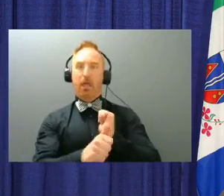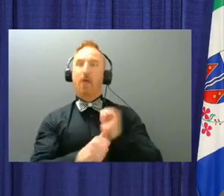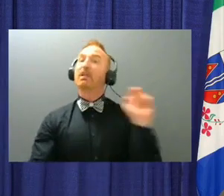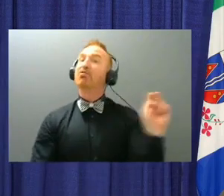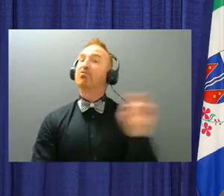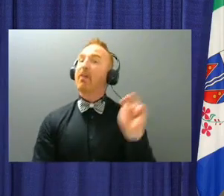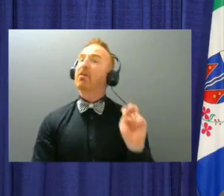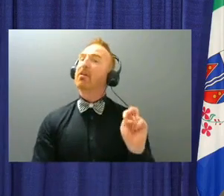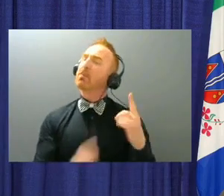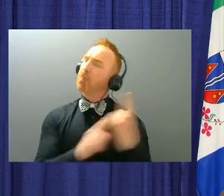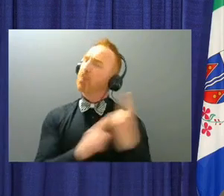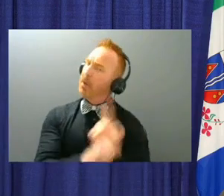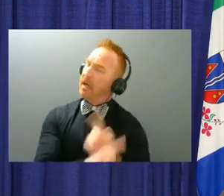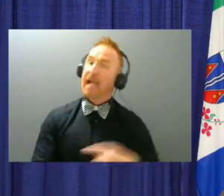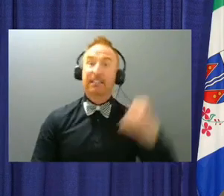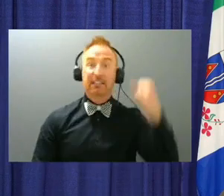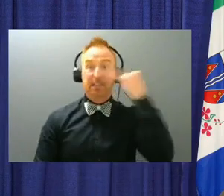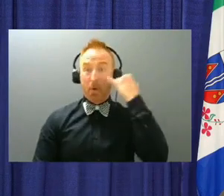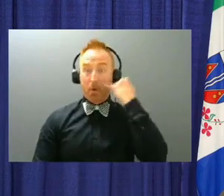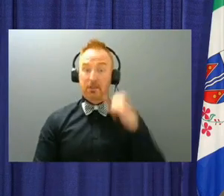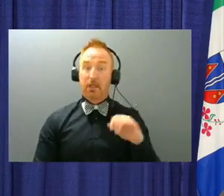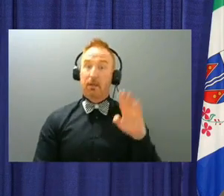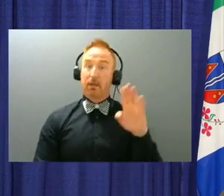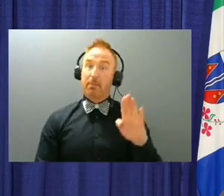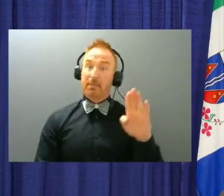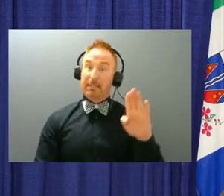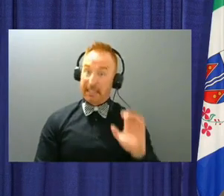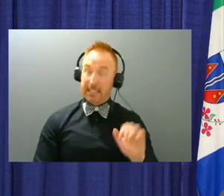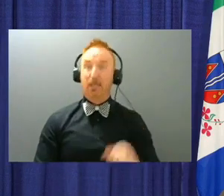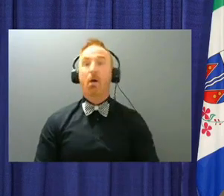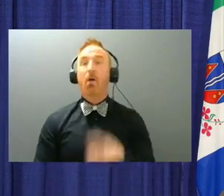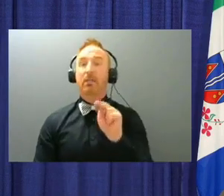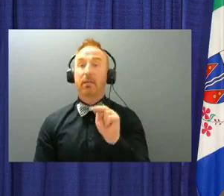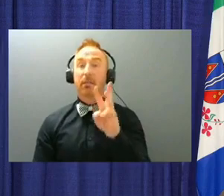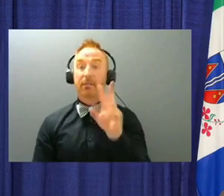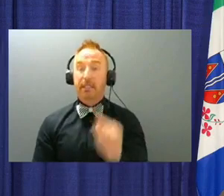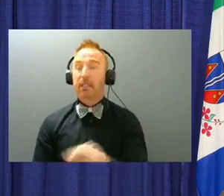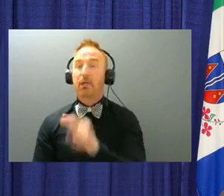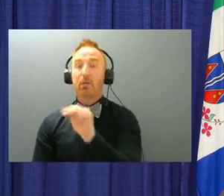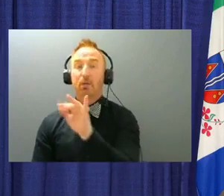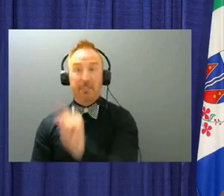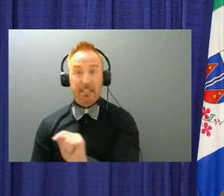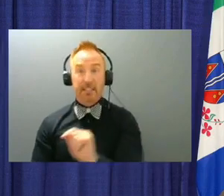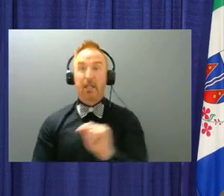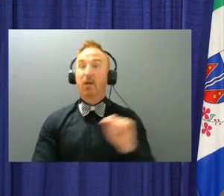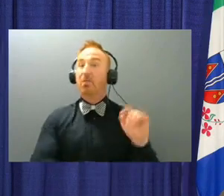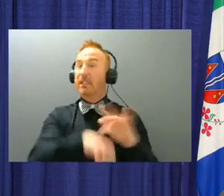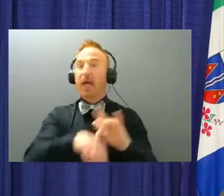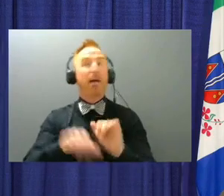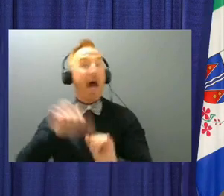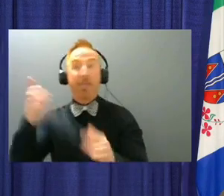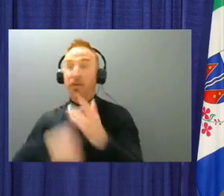and self isolate if we returned from anywhere other than BC, NWT, or none of it, or have been